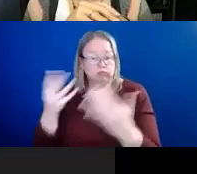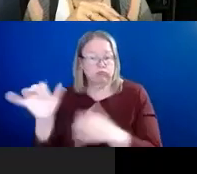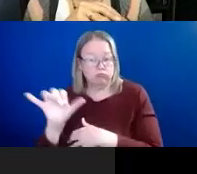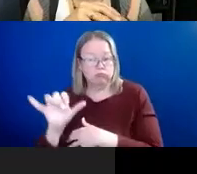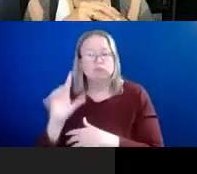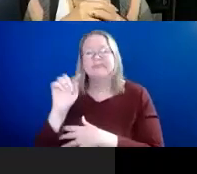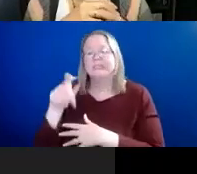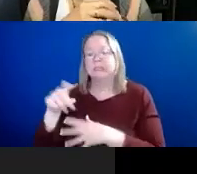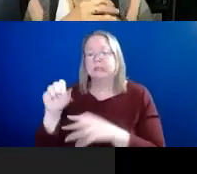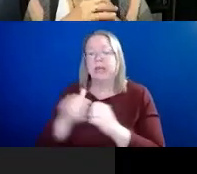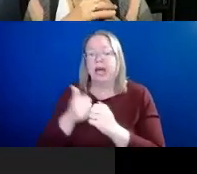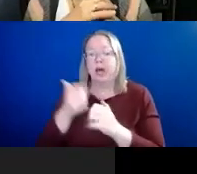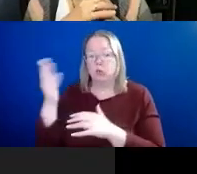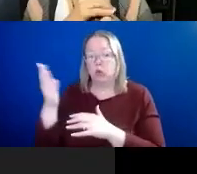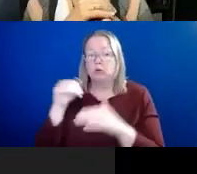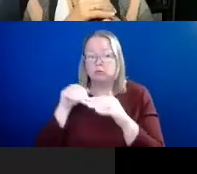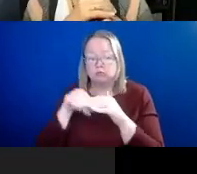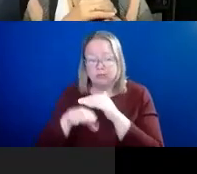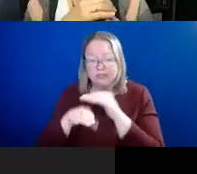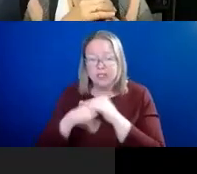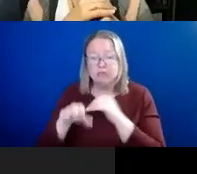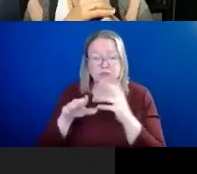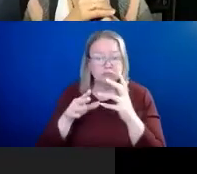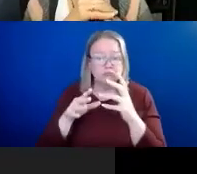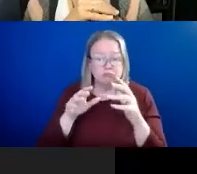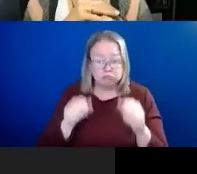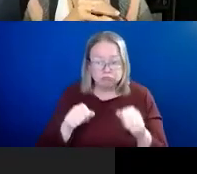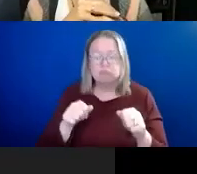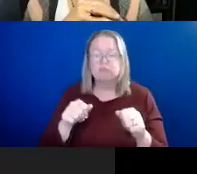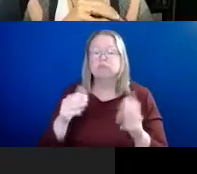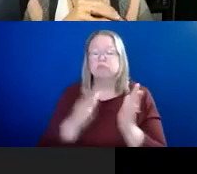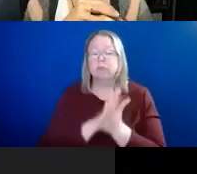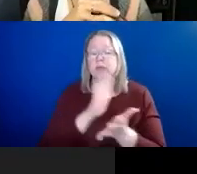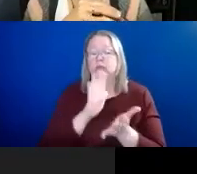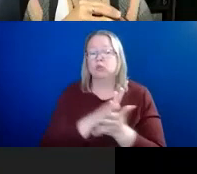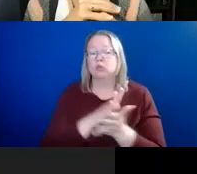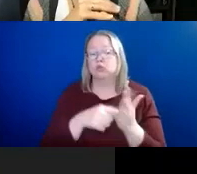presentations accessible and the papers are due 13:21:41 by March 25 and that's in part so